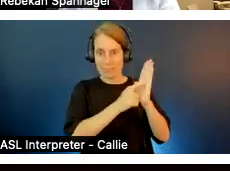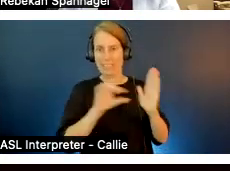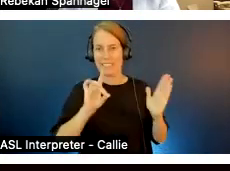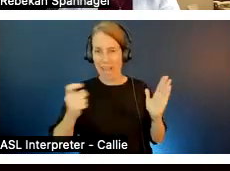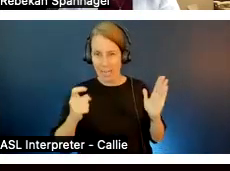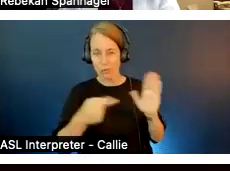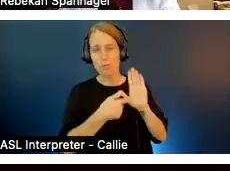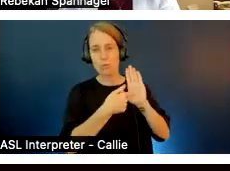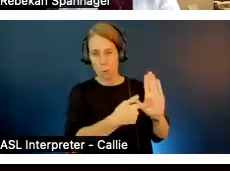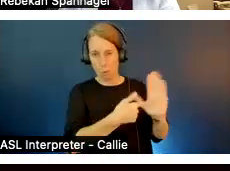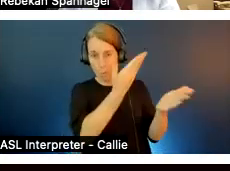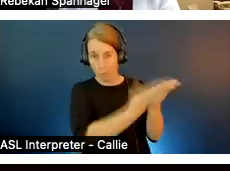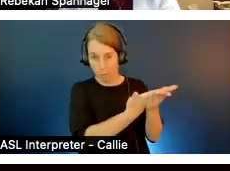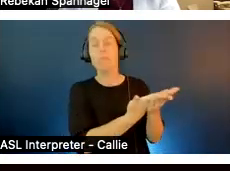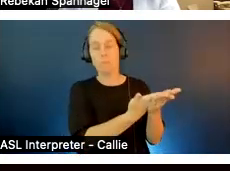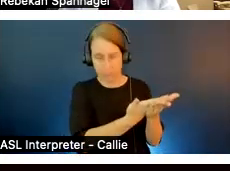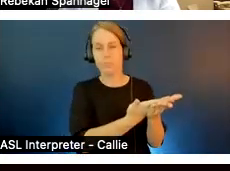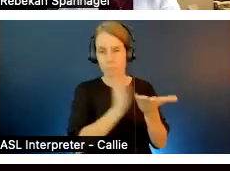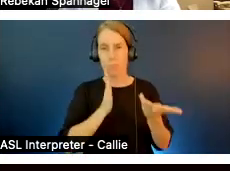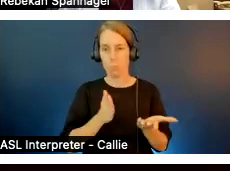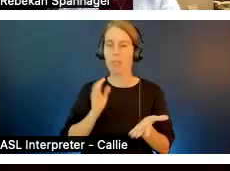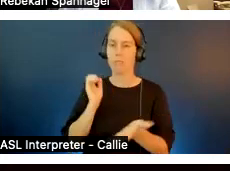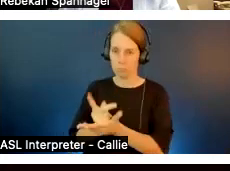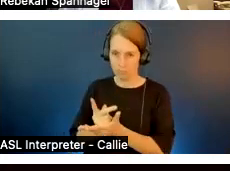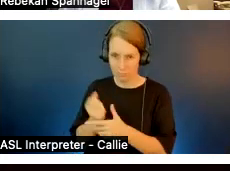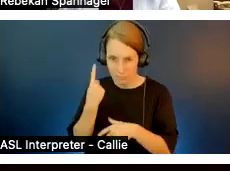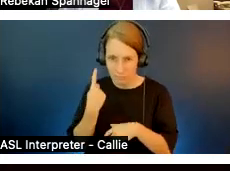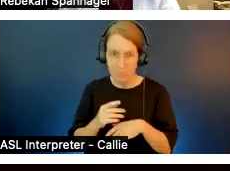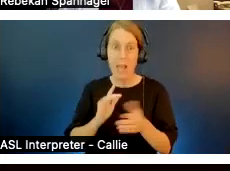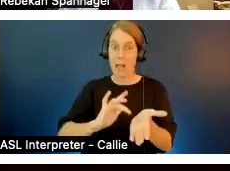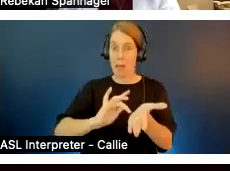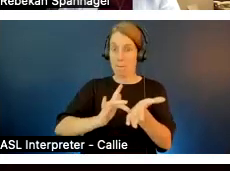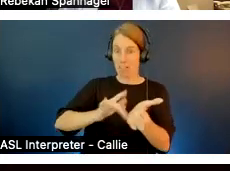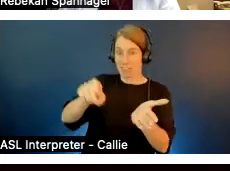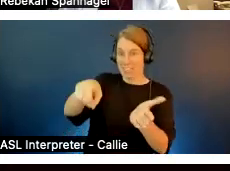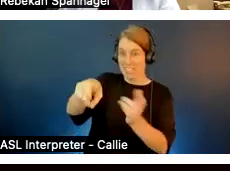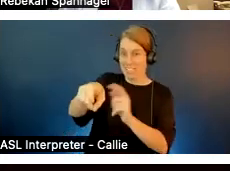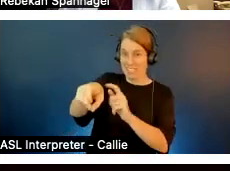true medical necessity medical necessity is not specifically defined by federal law